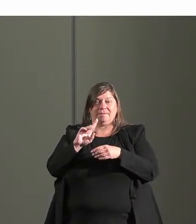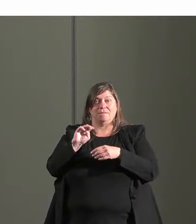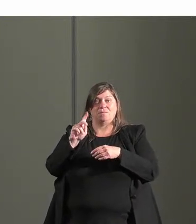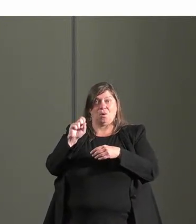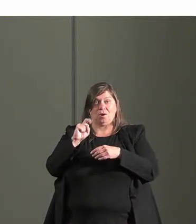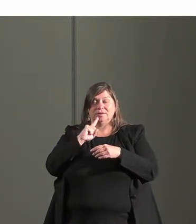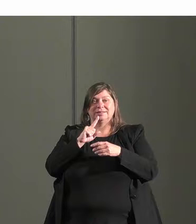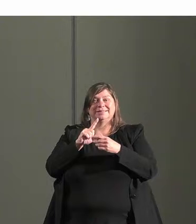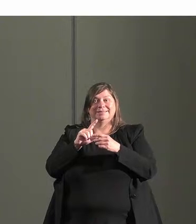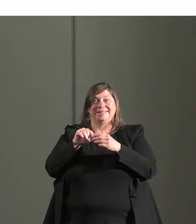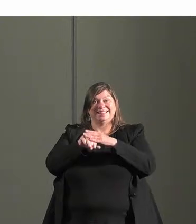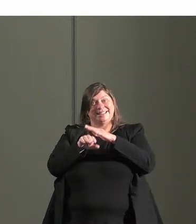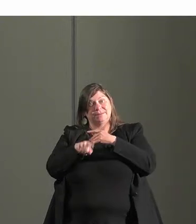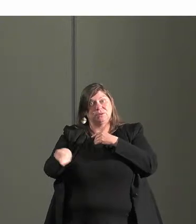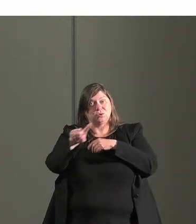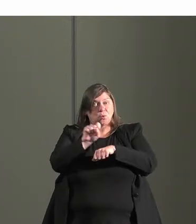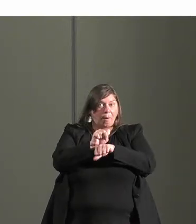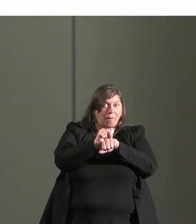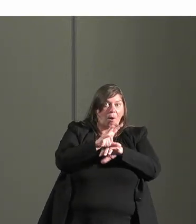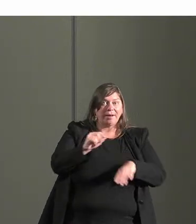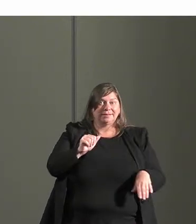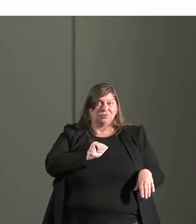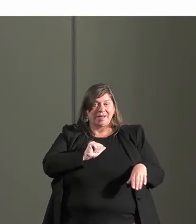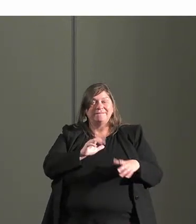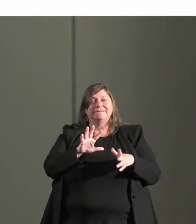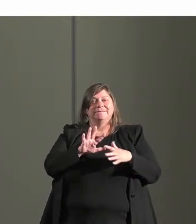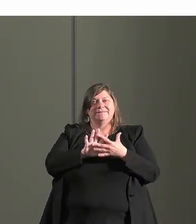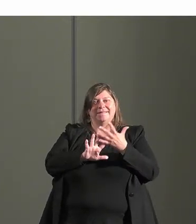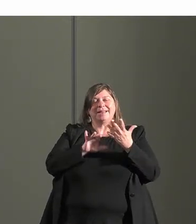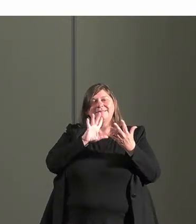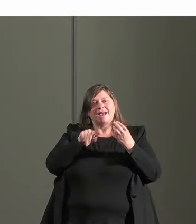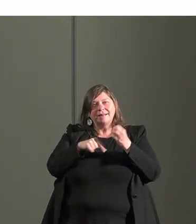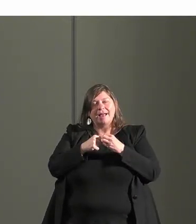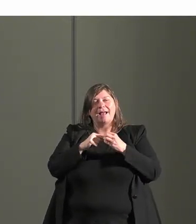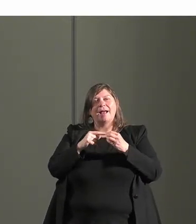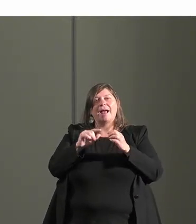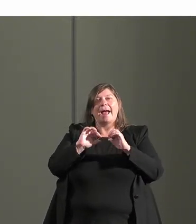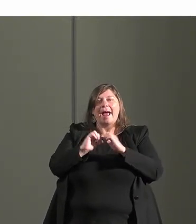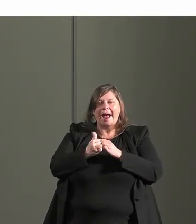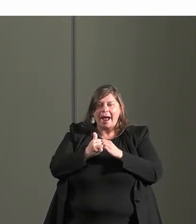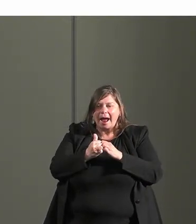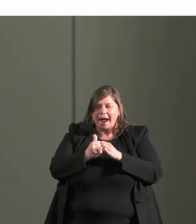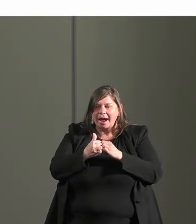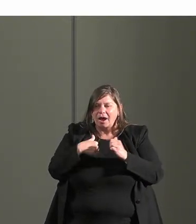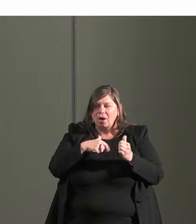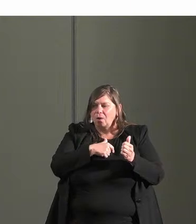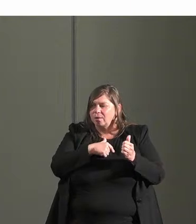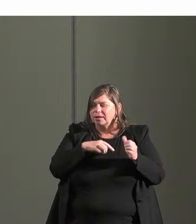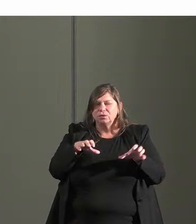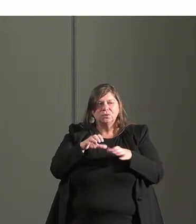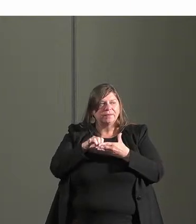business and making Chrome accessible to the employees and